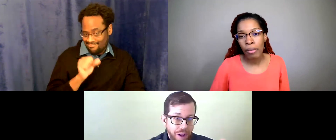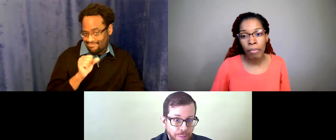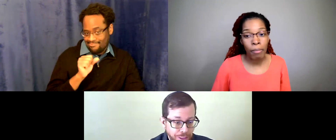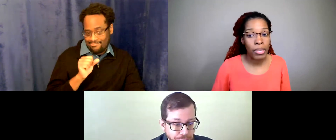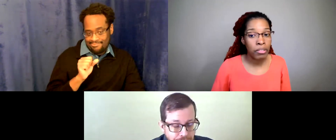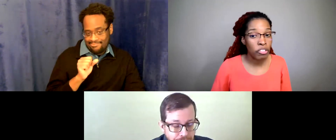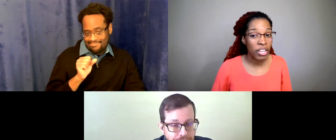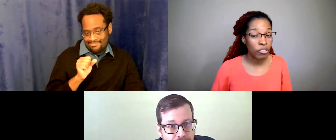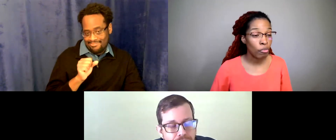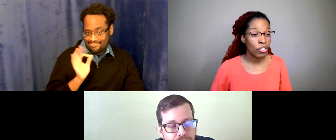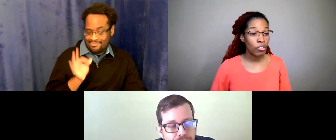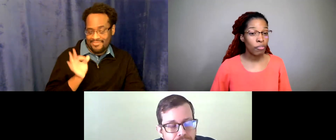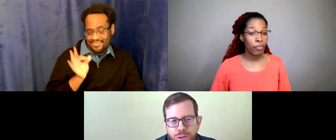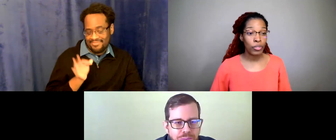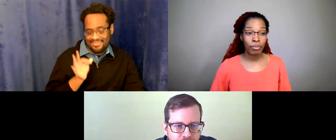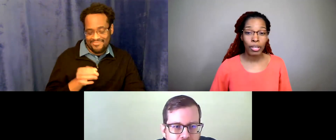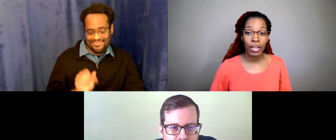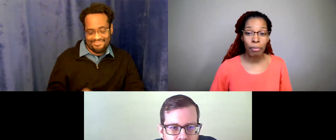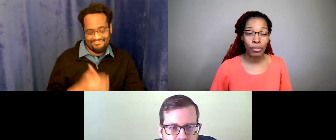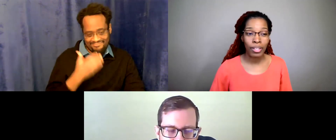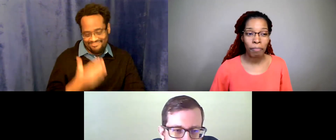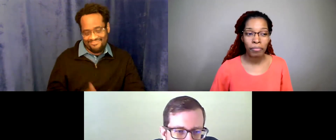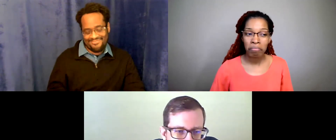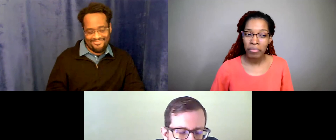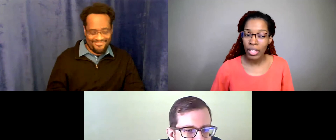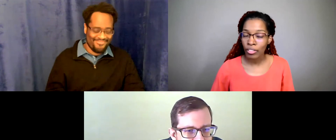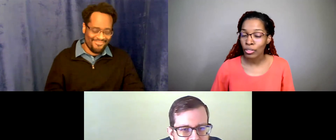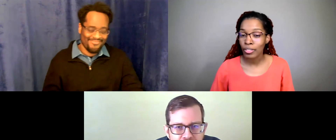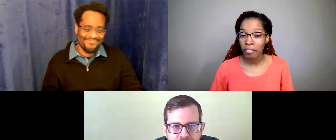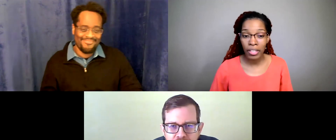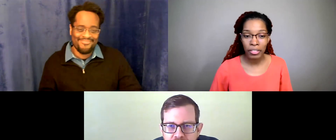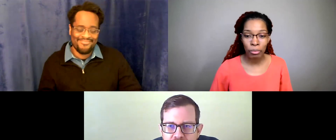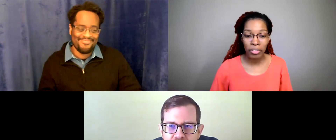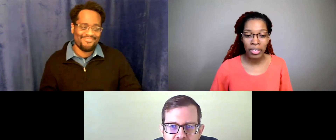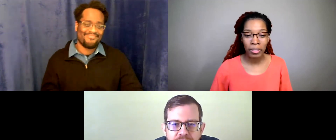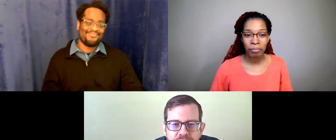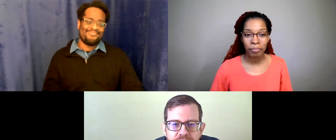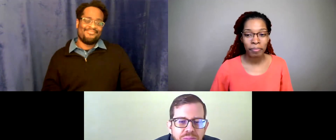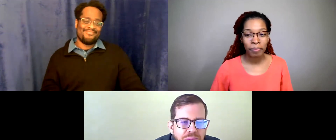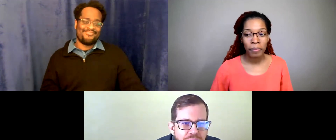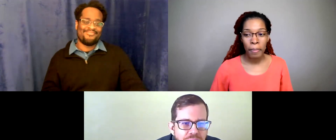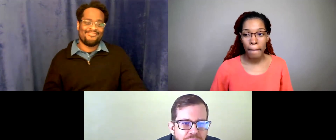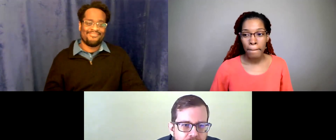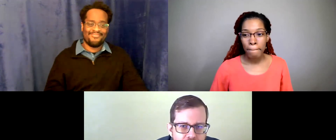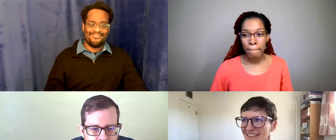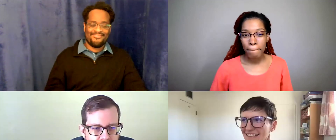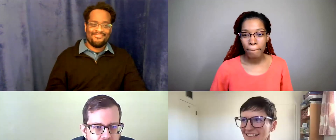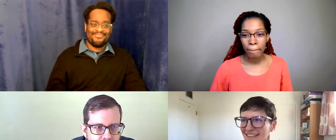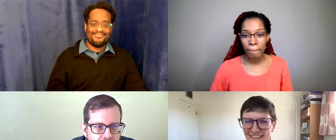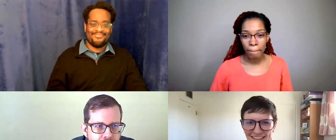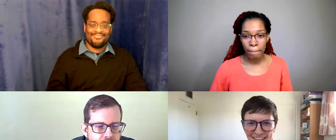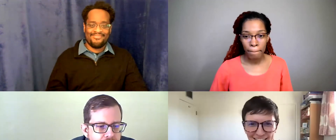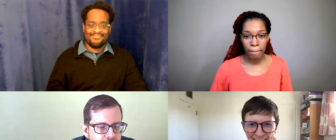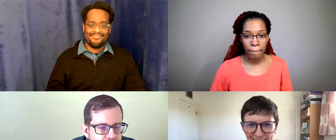maybe international research for the future be a great opportunity dr joseph says yes we'll see